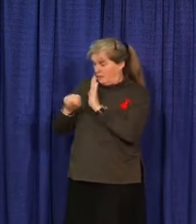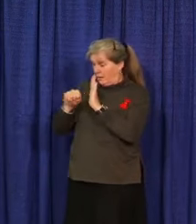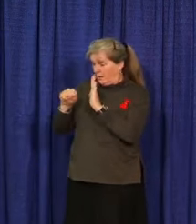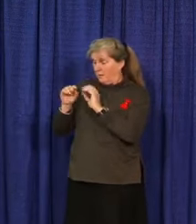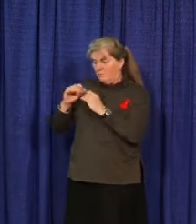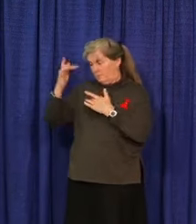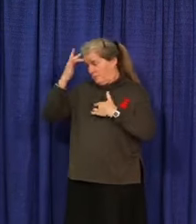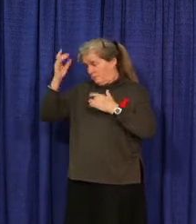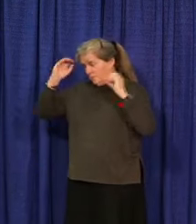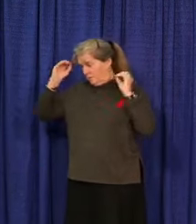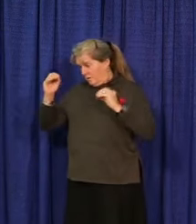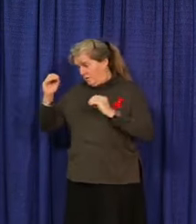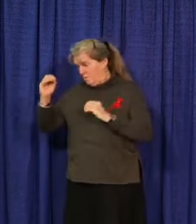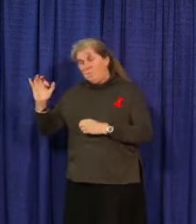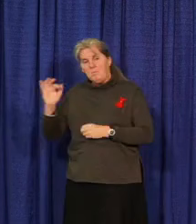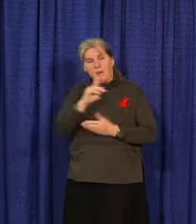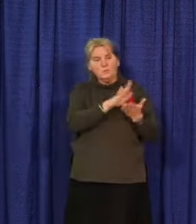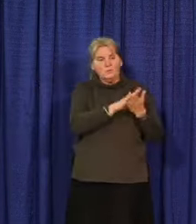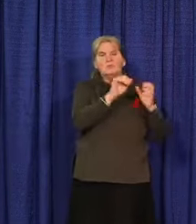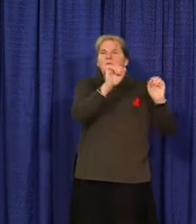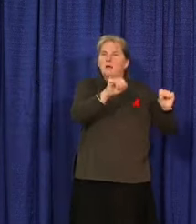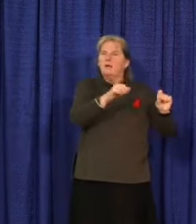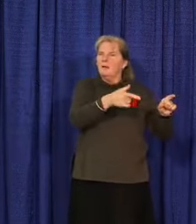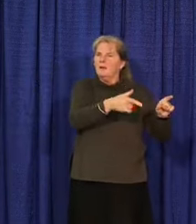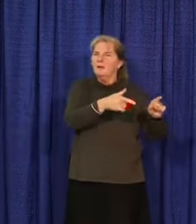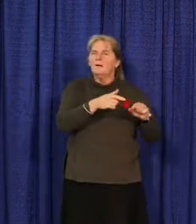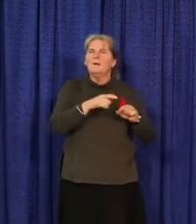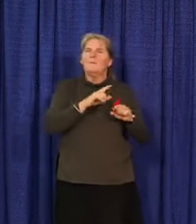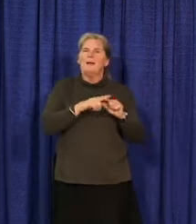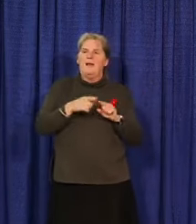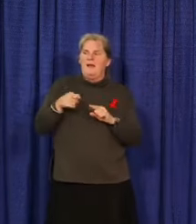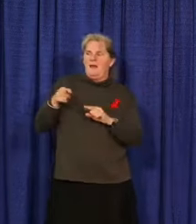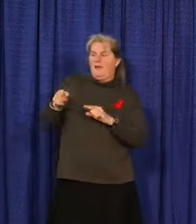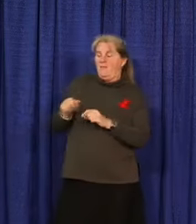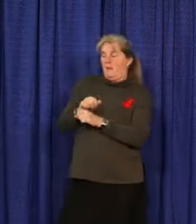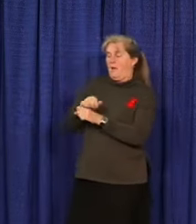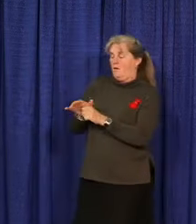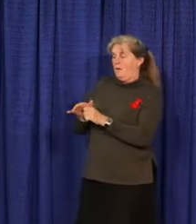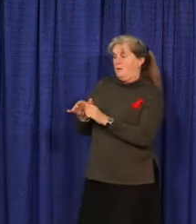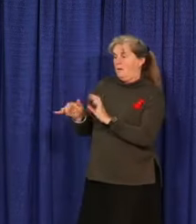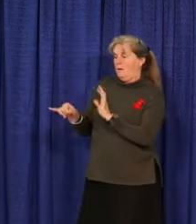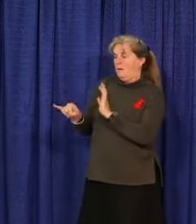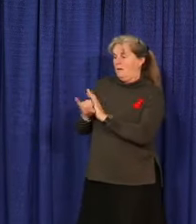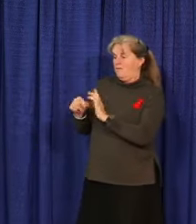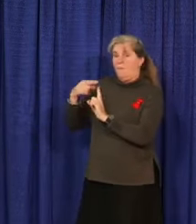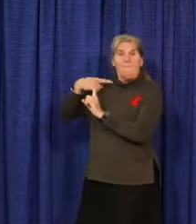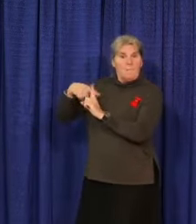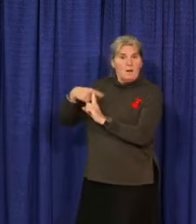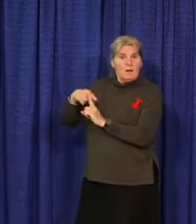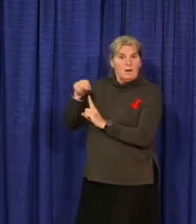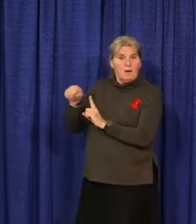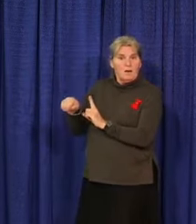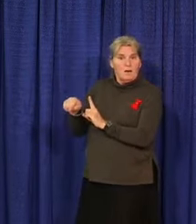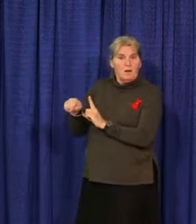to school when free of symptoms, but if that test happens to come back positive then of course,